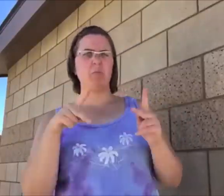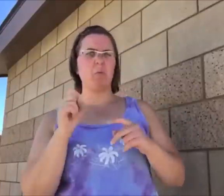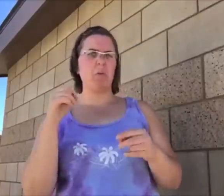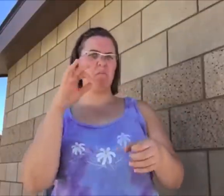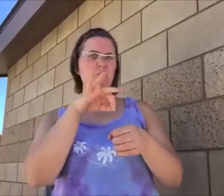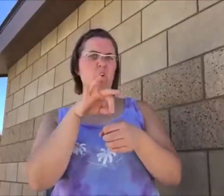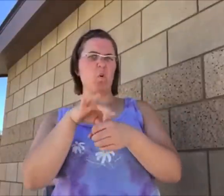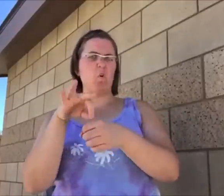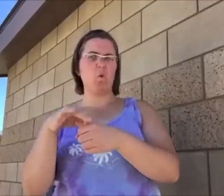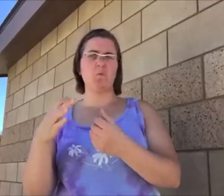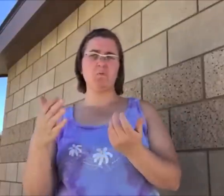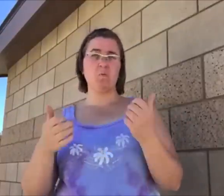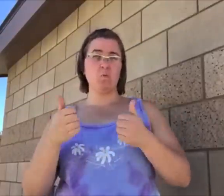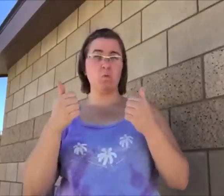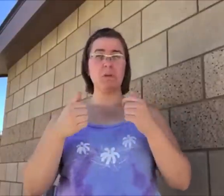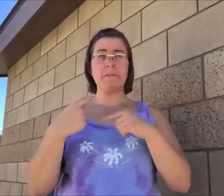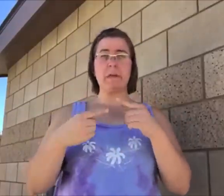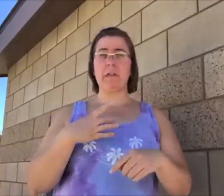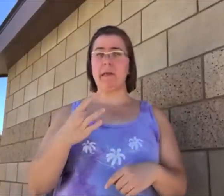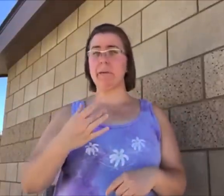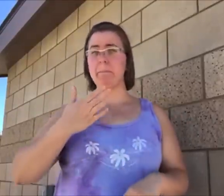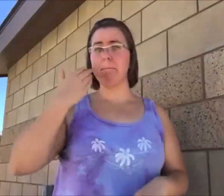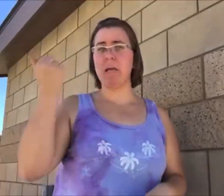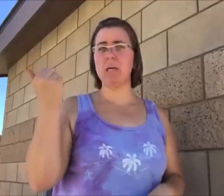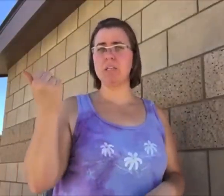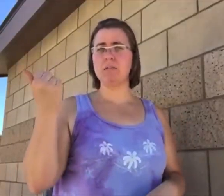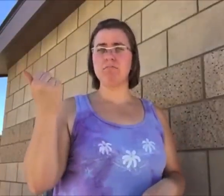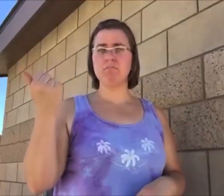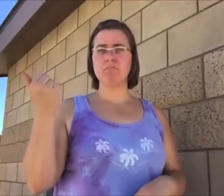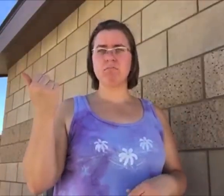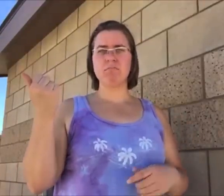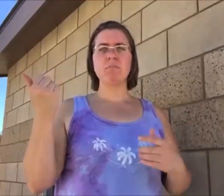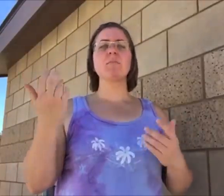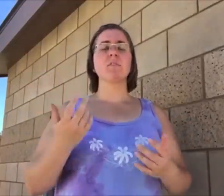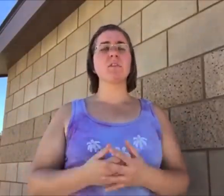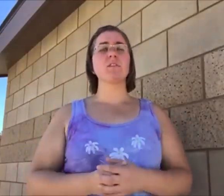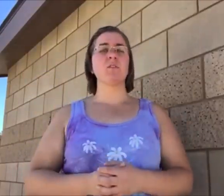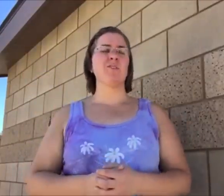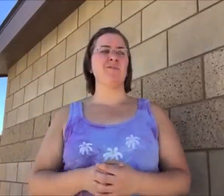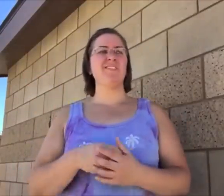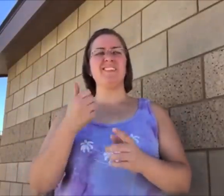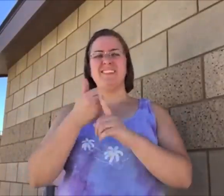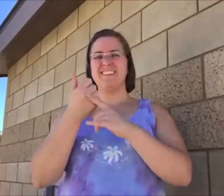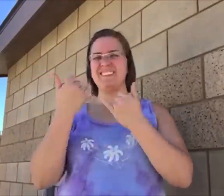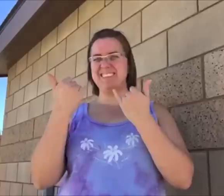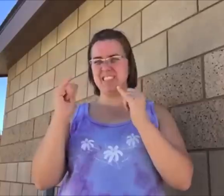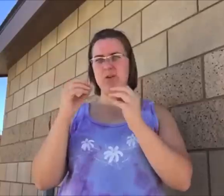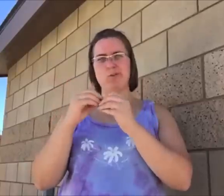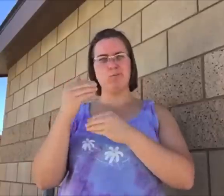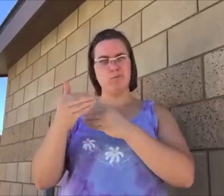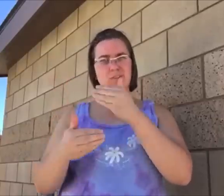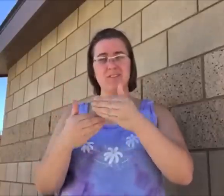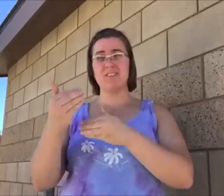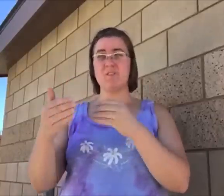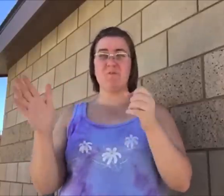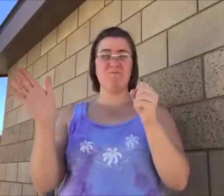for others to vote on. This particular site is still very much a work in progress,